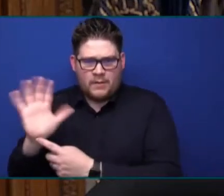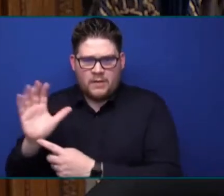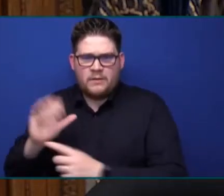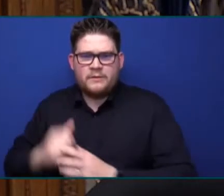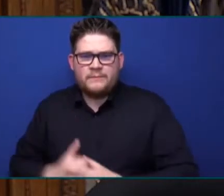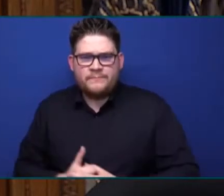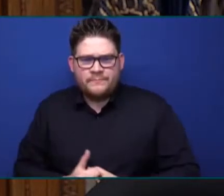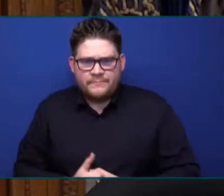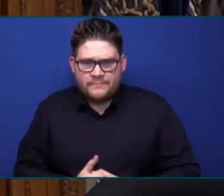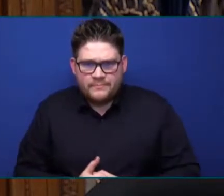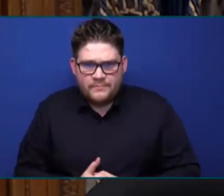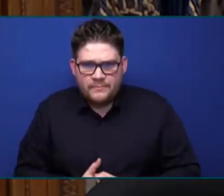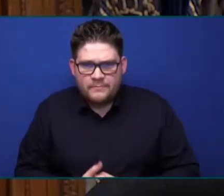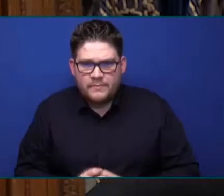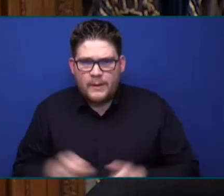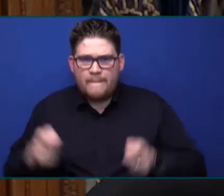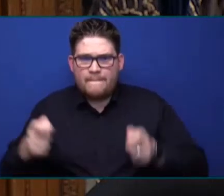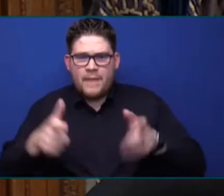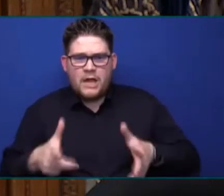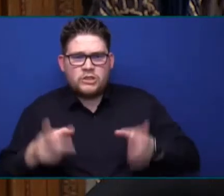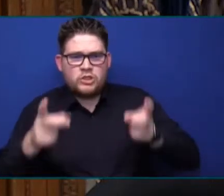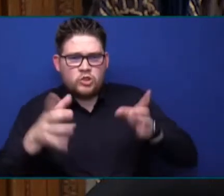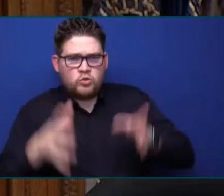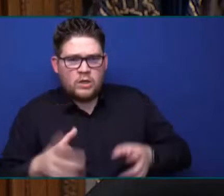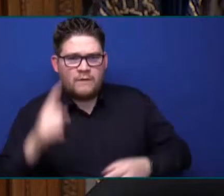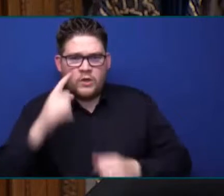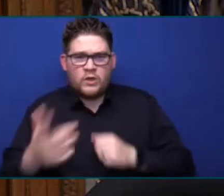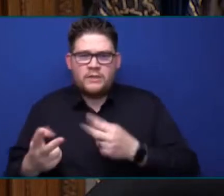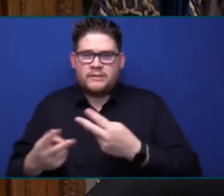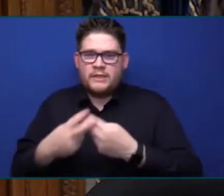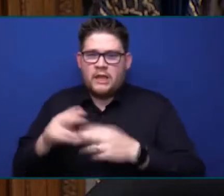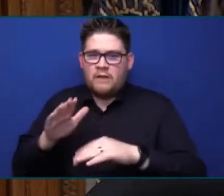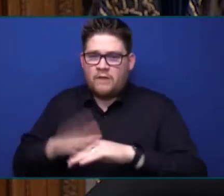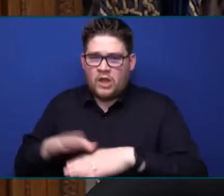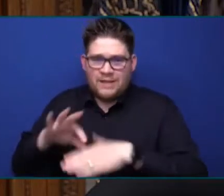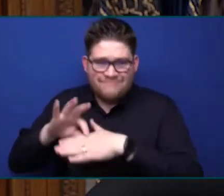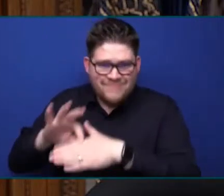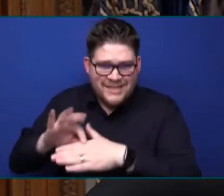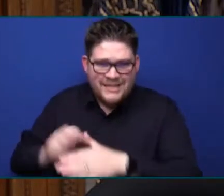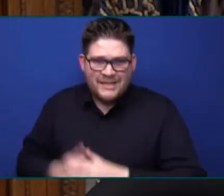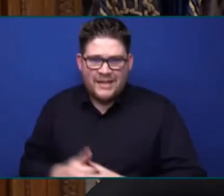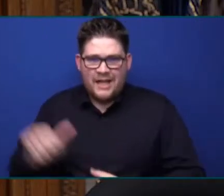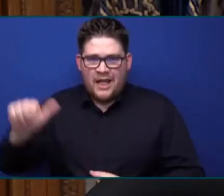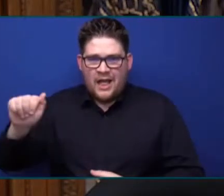partner at Save on Meats; Kevin Millsip, executive director of the British Columbia